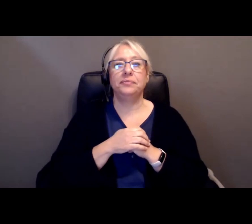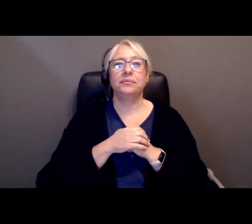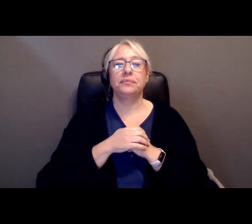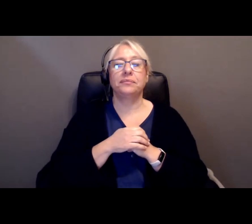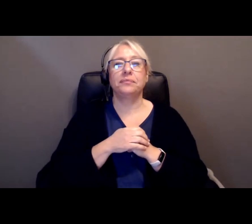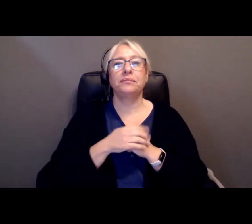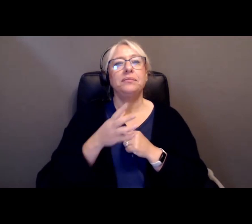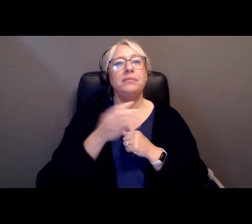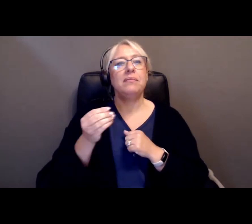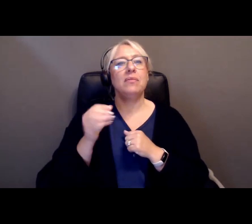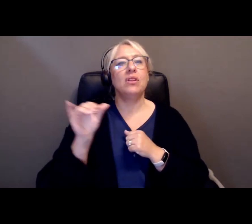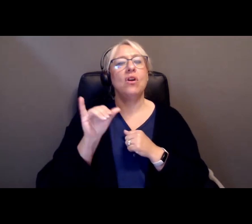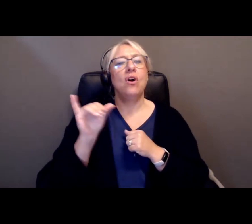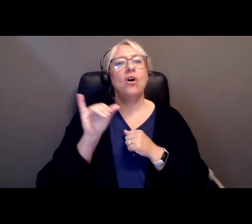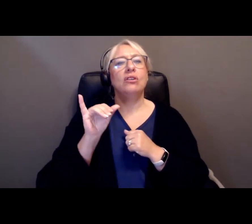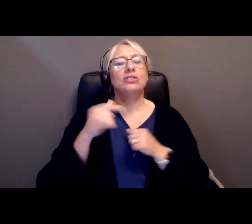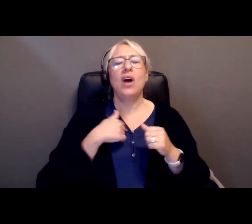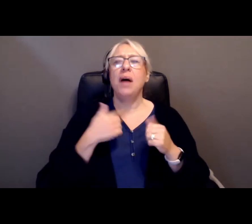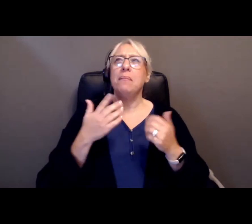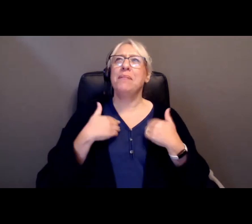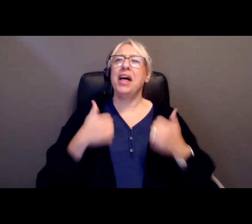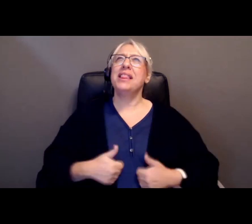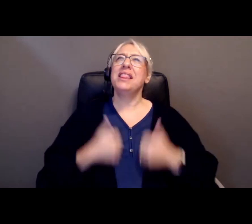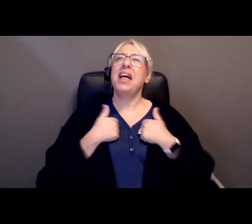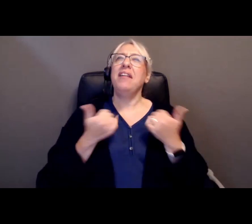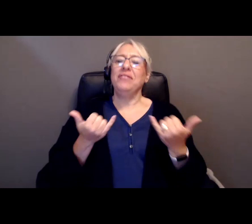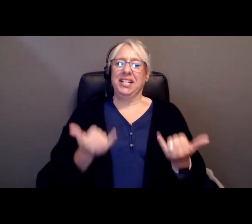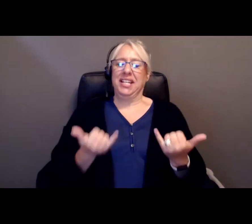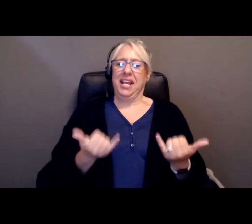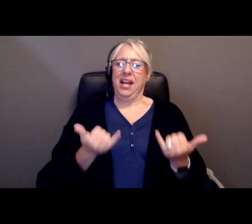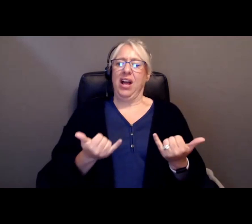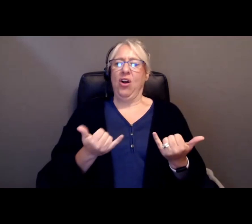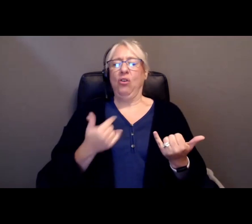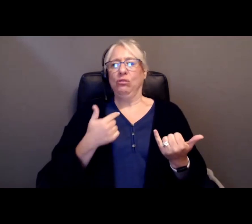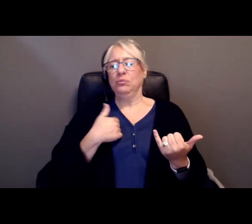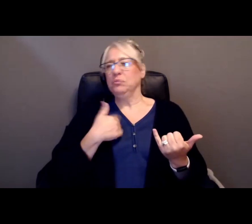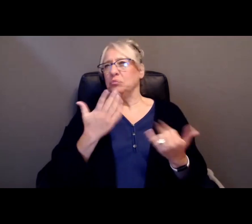And I also am at a time in my life where I might be considered an elder of sorts.